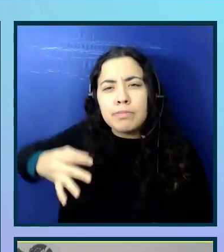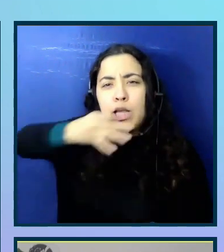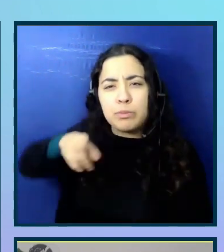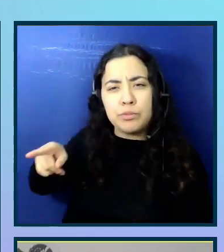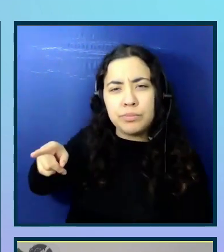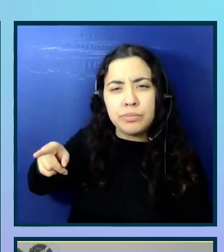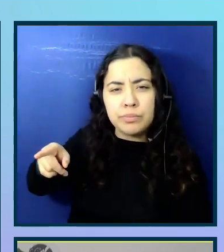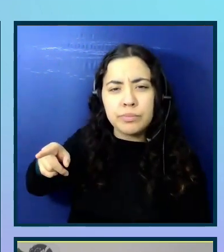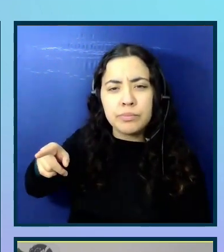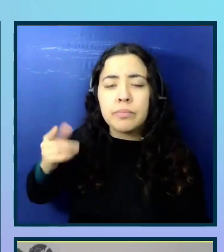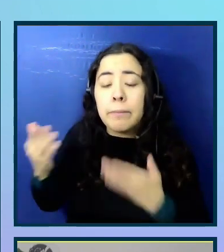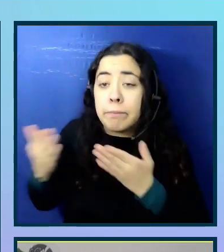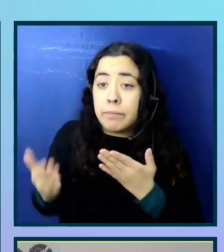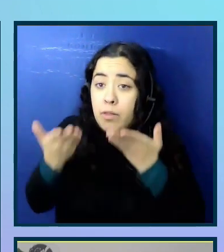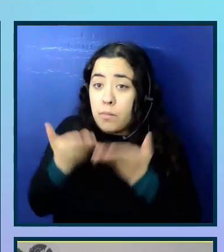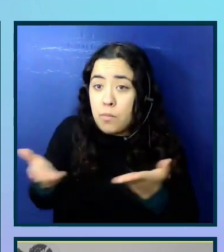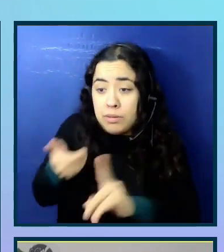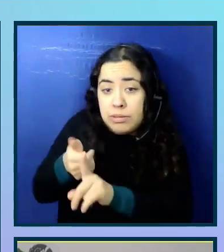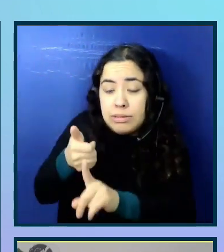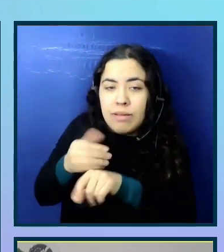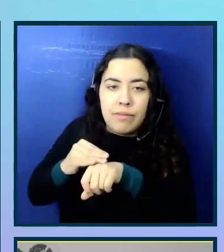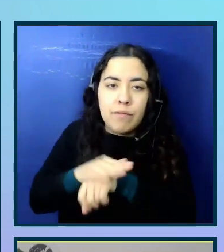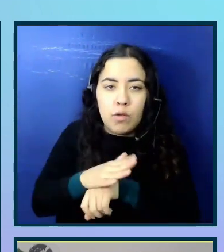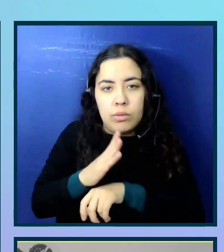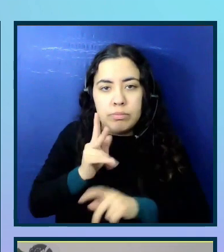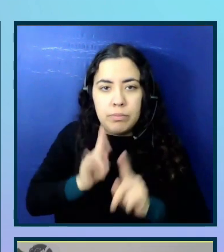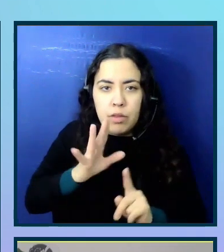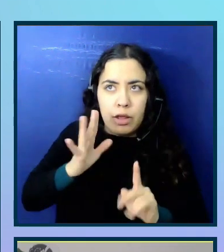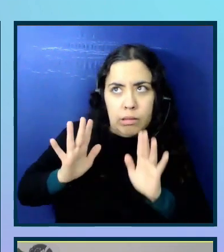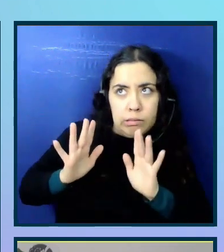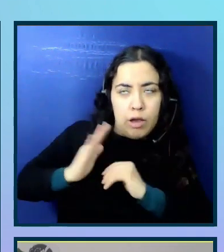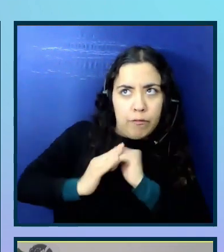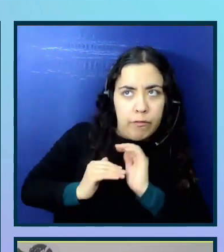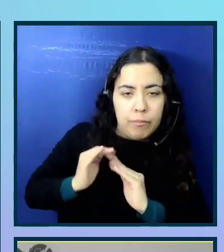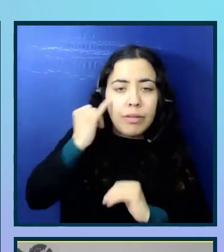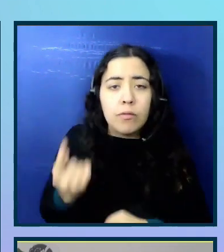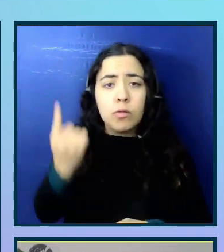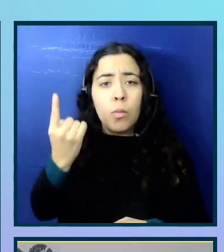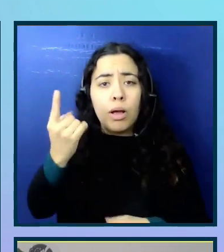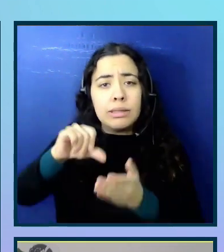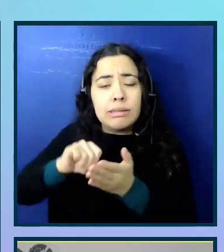Also, maybe the project might influence as well. If you're building a single page application or a mobile application,